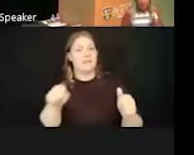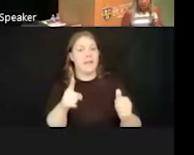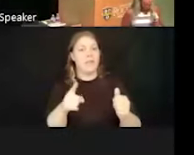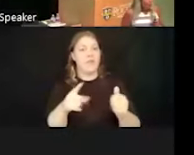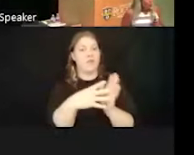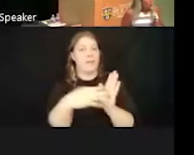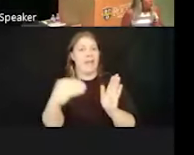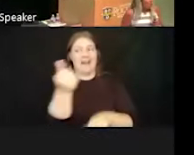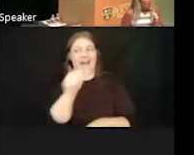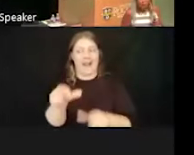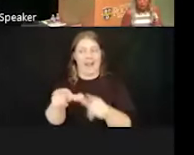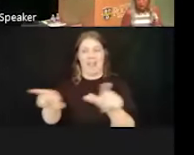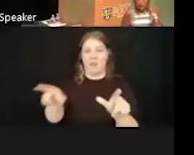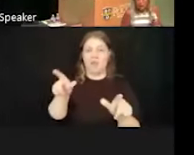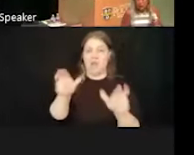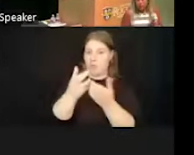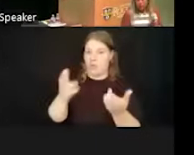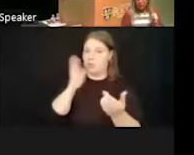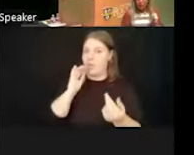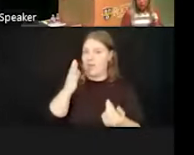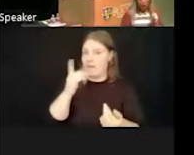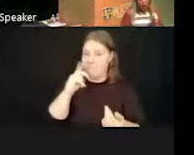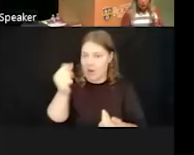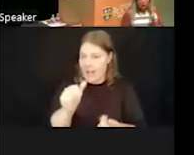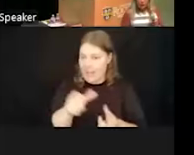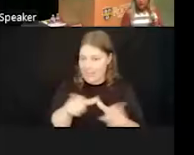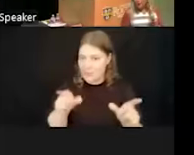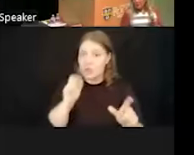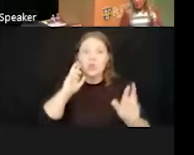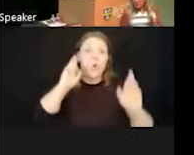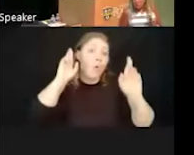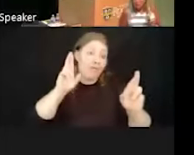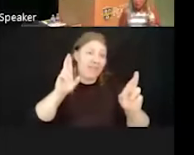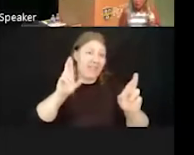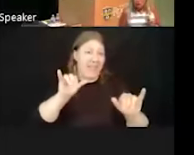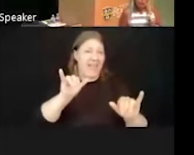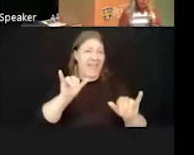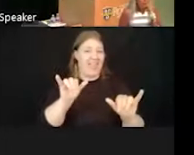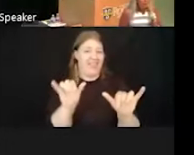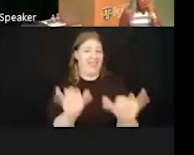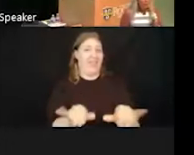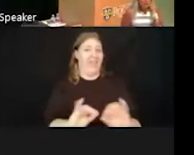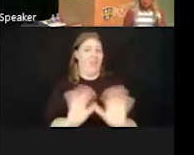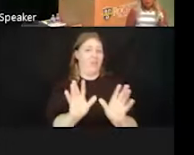the resources will be there for any language so hopefully that anwers some of your questions I